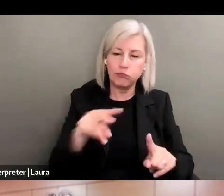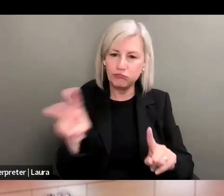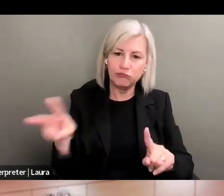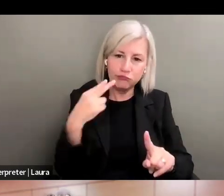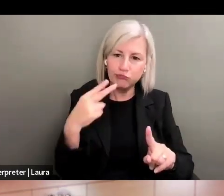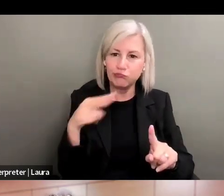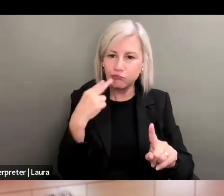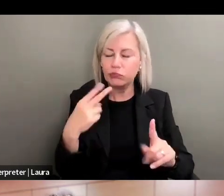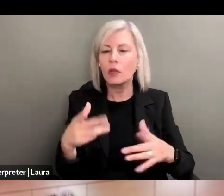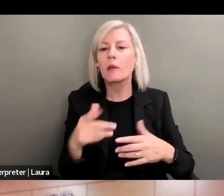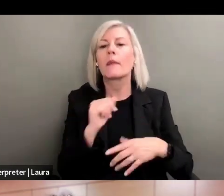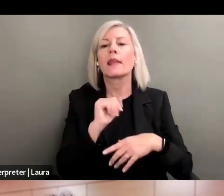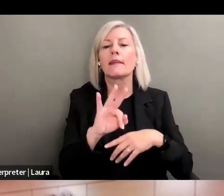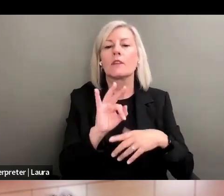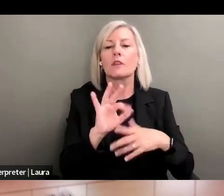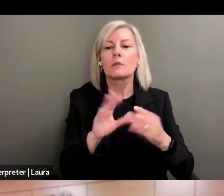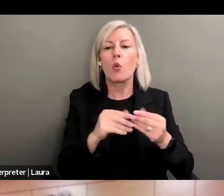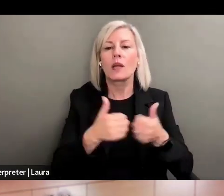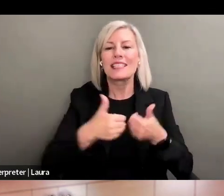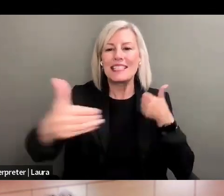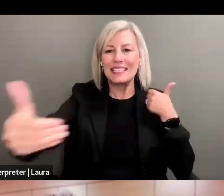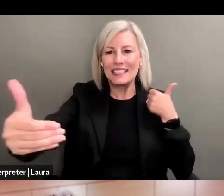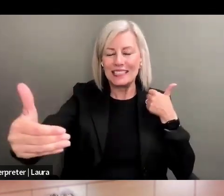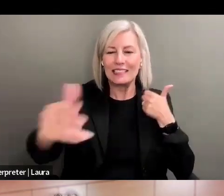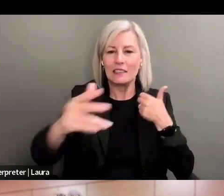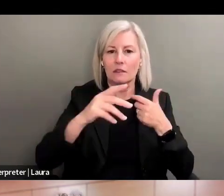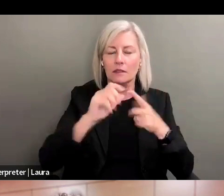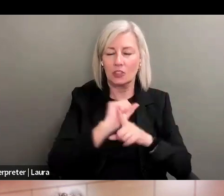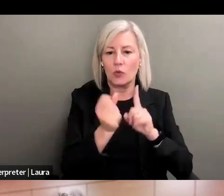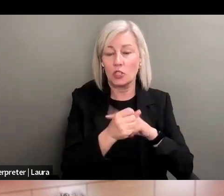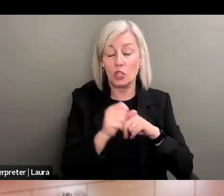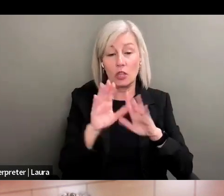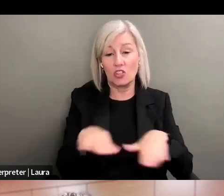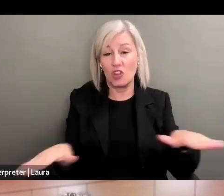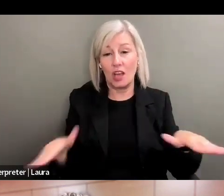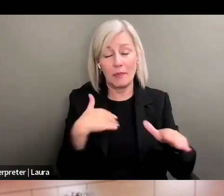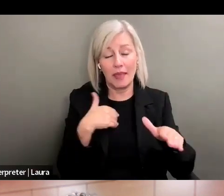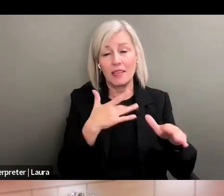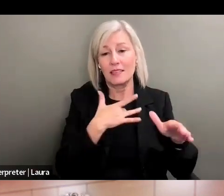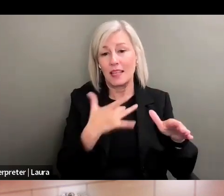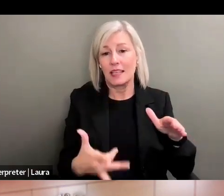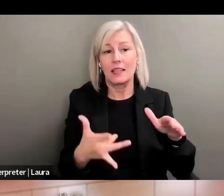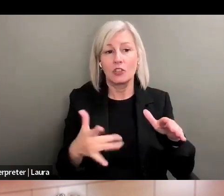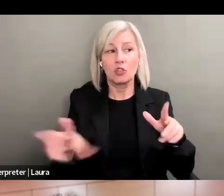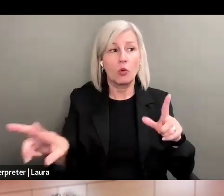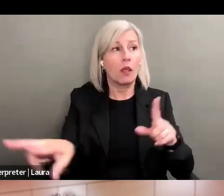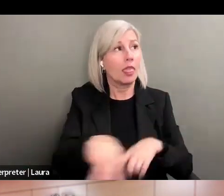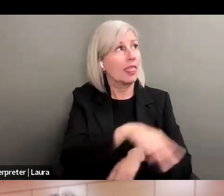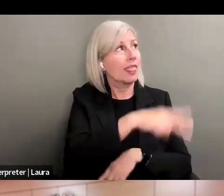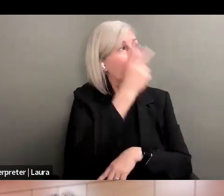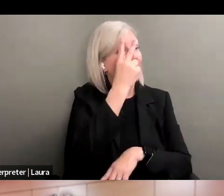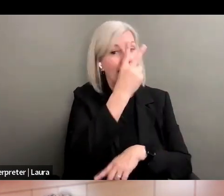But if you're doing some of those more distant conditions, the child might have a tendency to veer off into space a little bit more than if